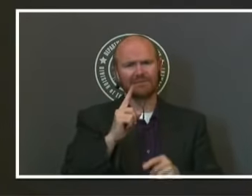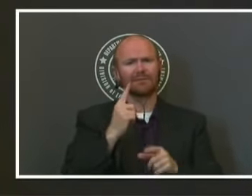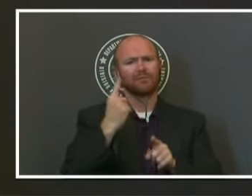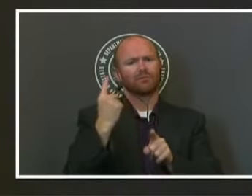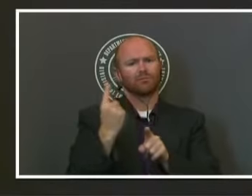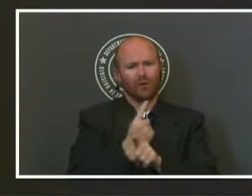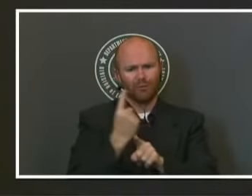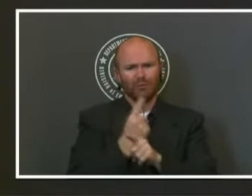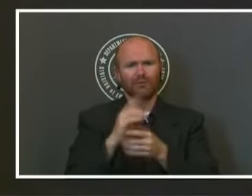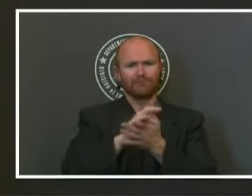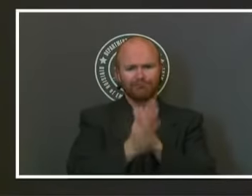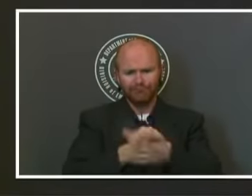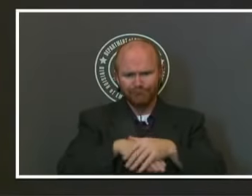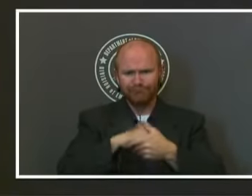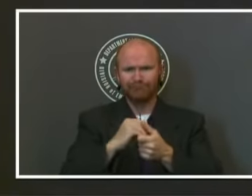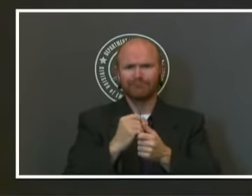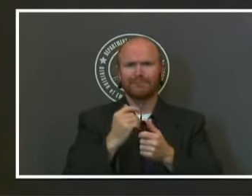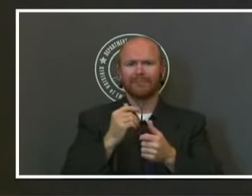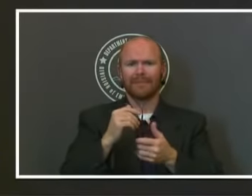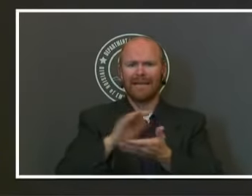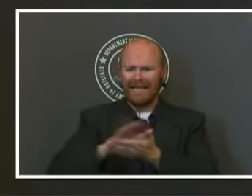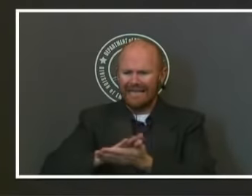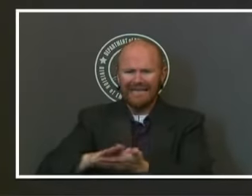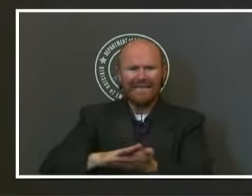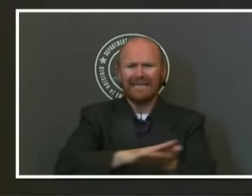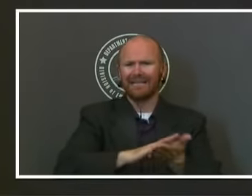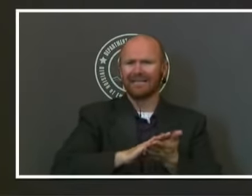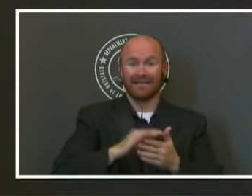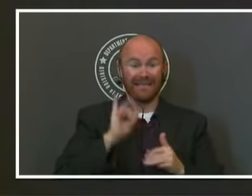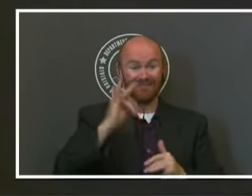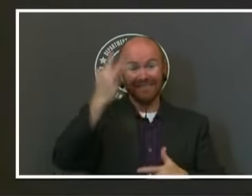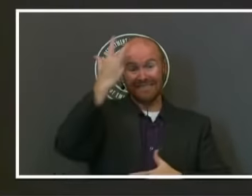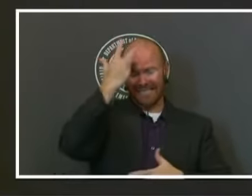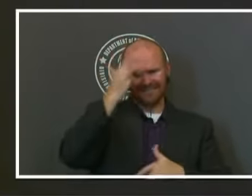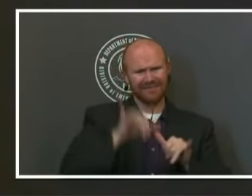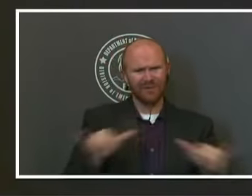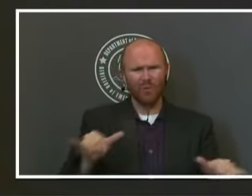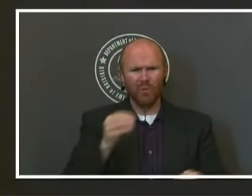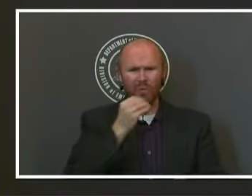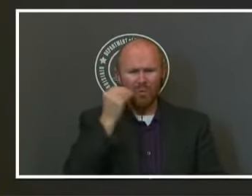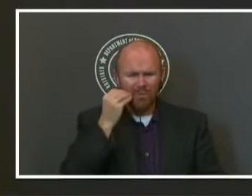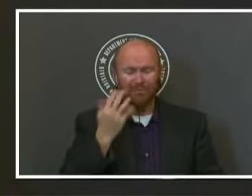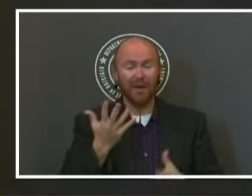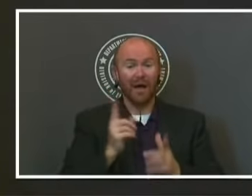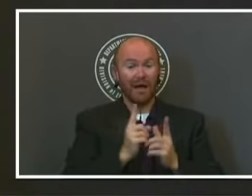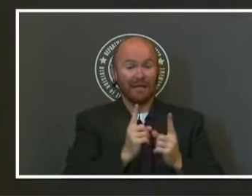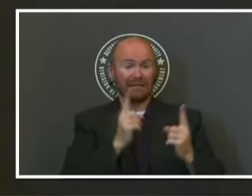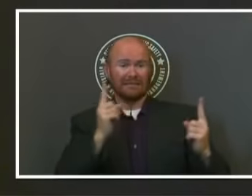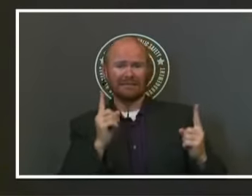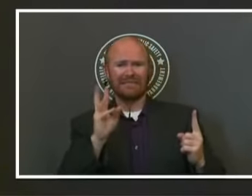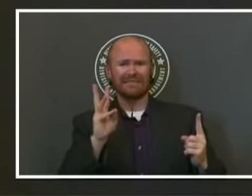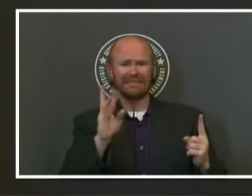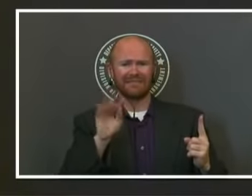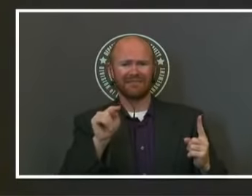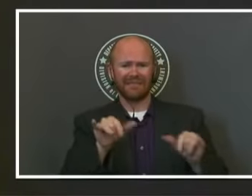work when you're sick you know I have physical